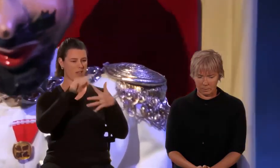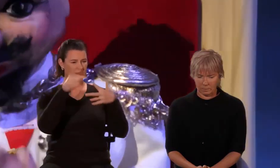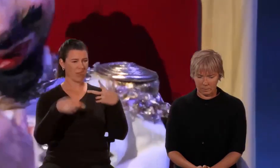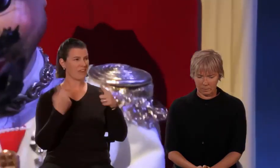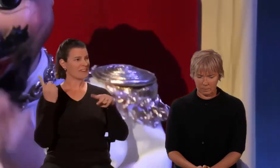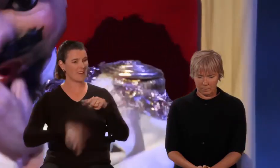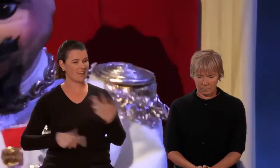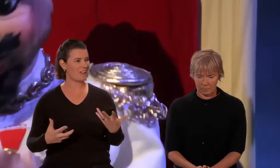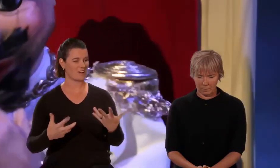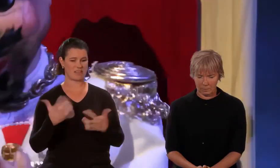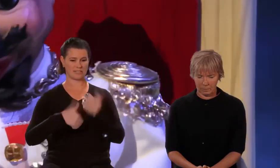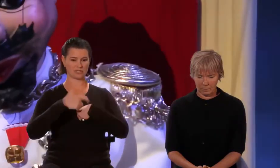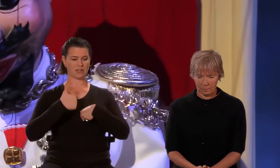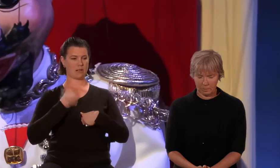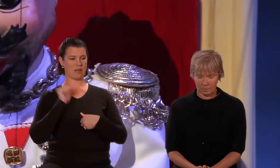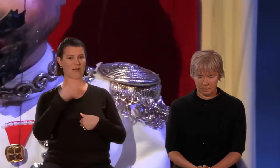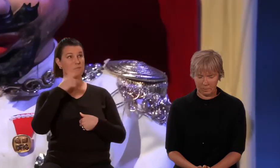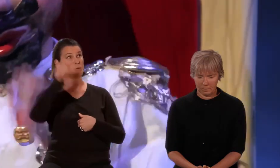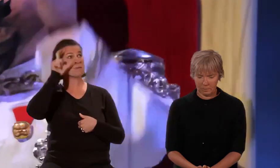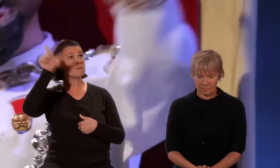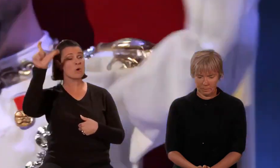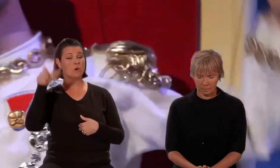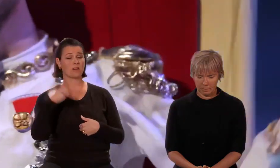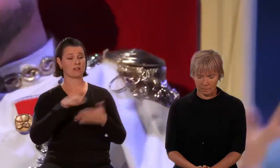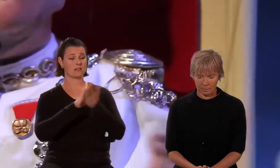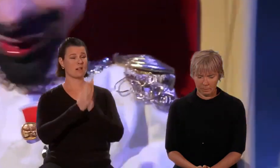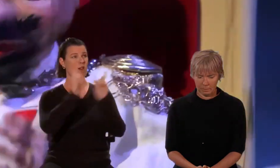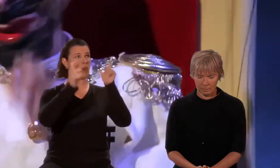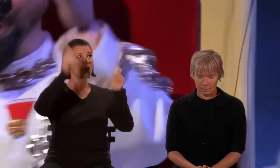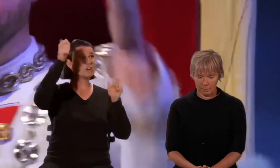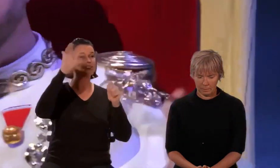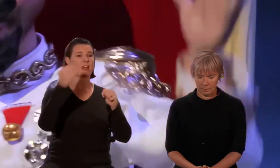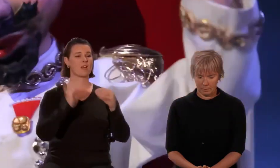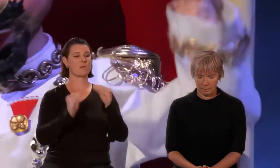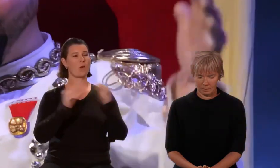Every time I ask anybody for the moon, it gets larger and farther away.